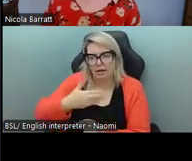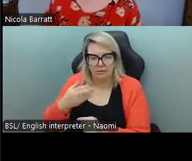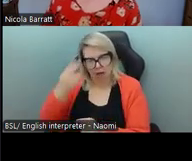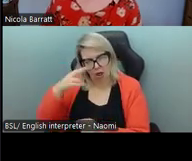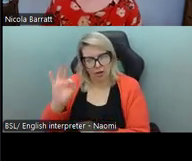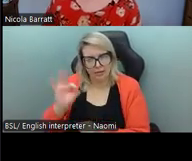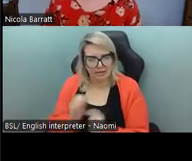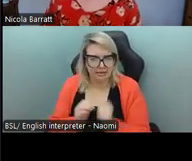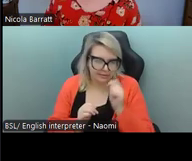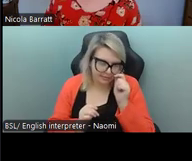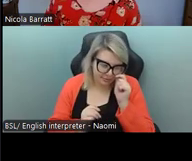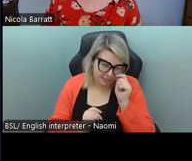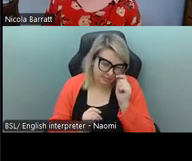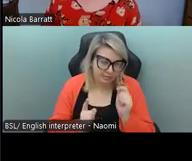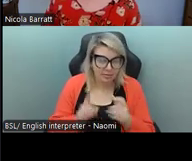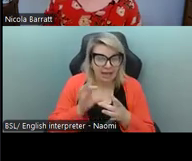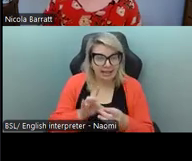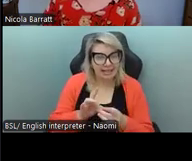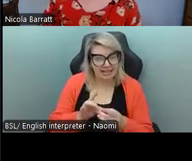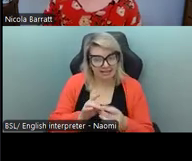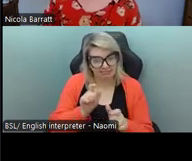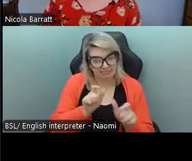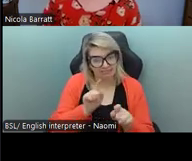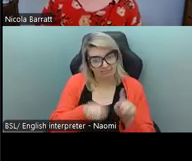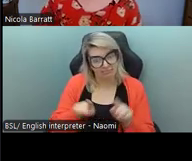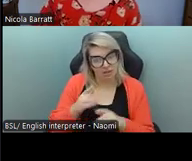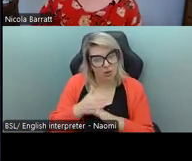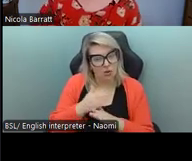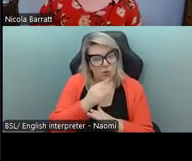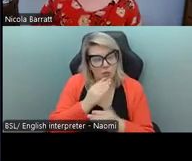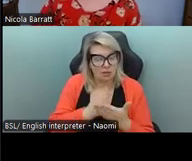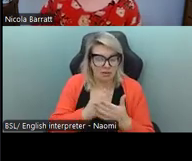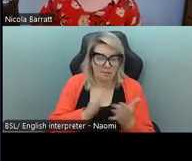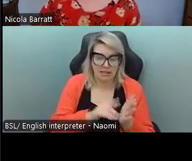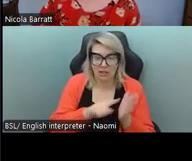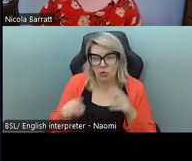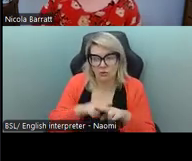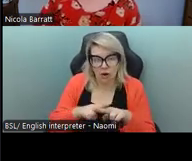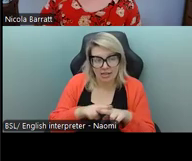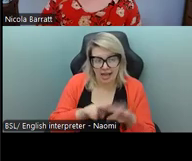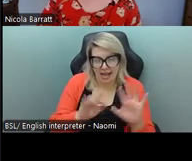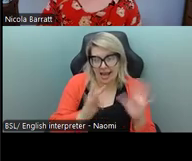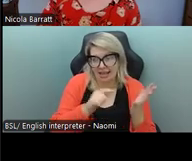People tend to use it on weekdays between 8:00 till 6:00. It has a good work-life balance.